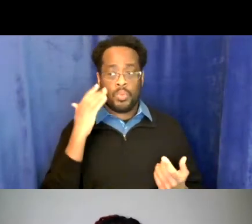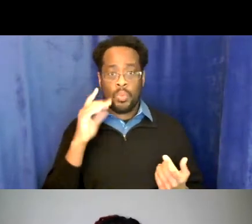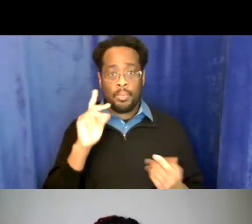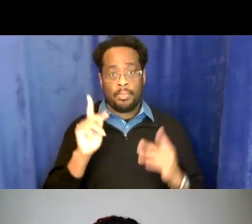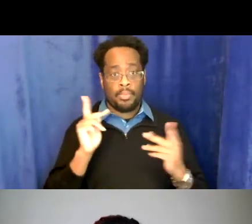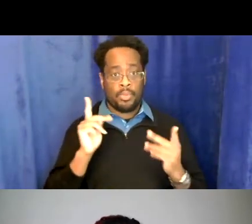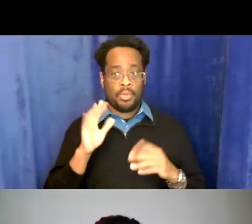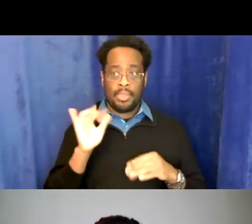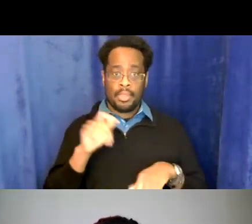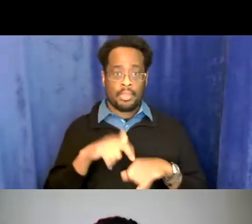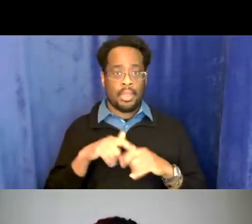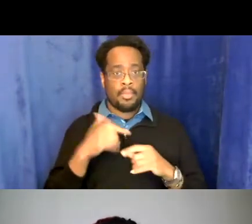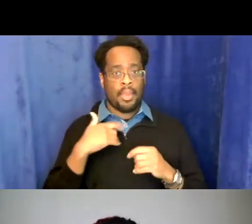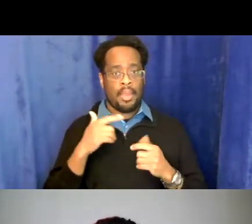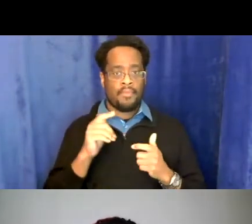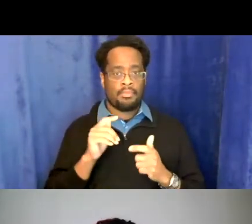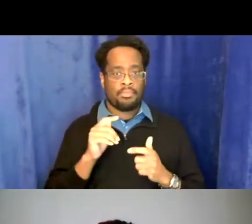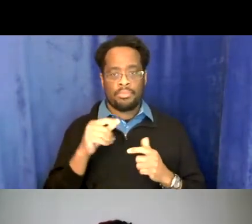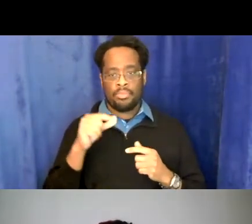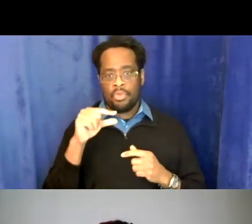or even canada we do know that there are people